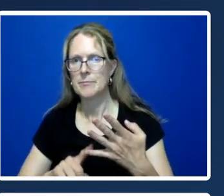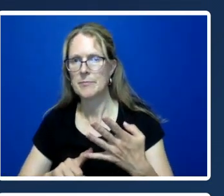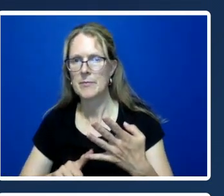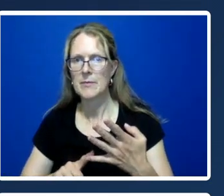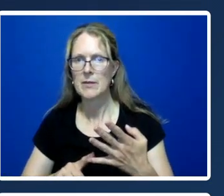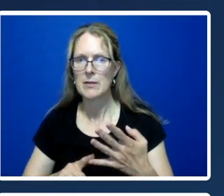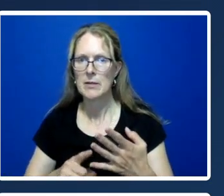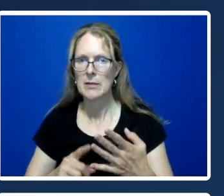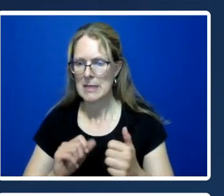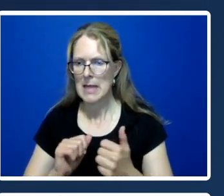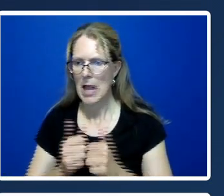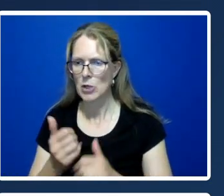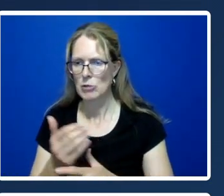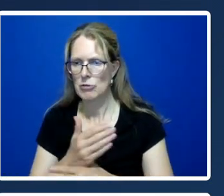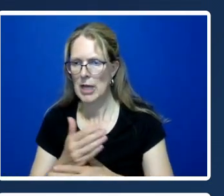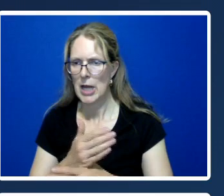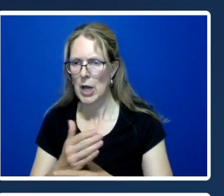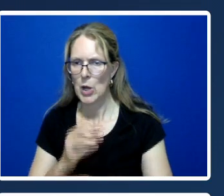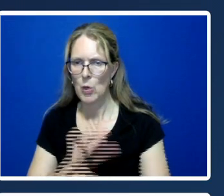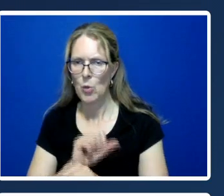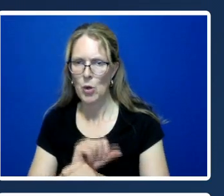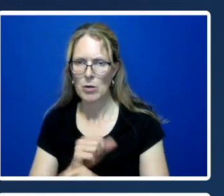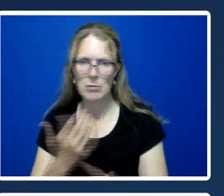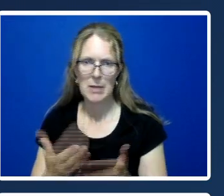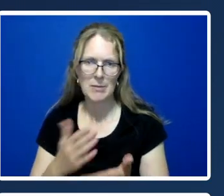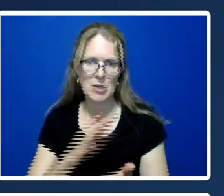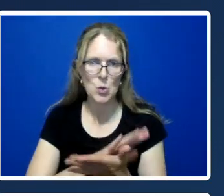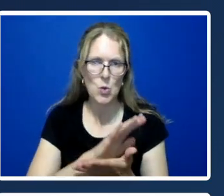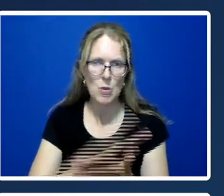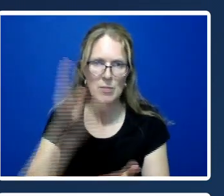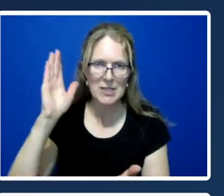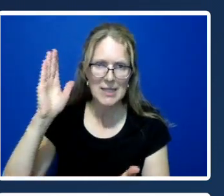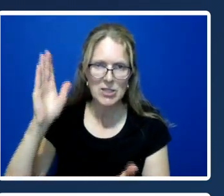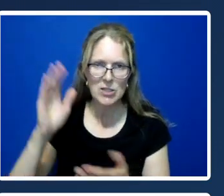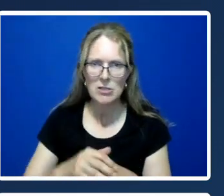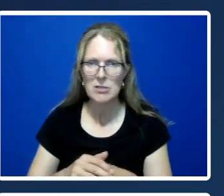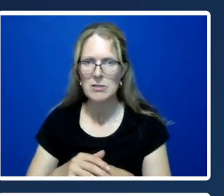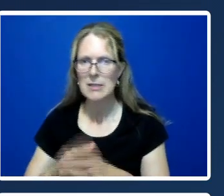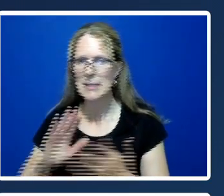work? Is it at a school presentation or town council meeting like Kathleen's students did